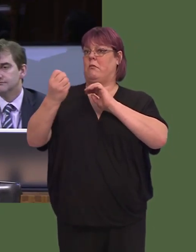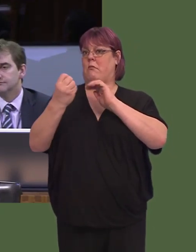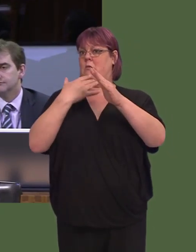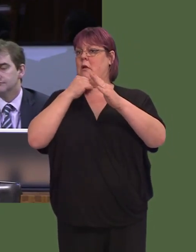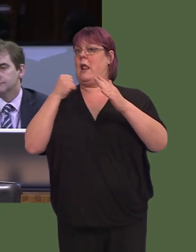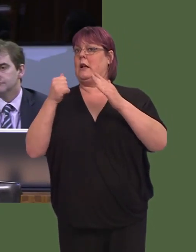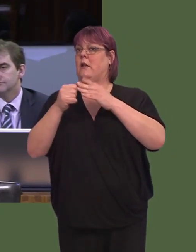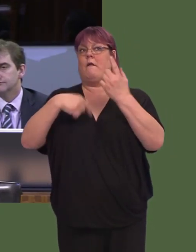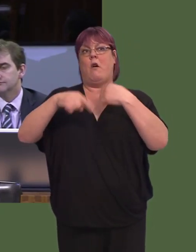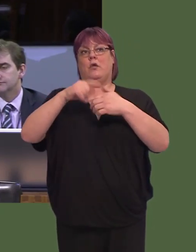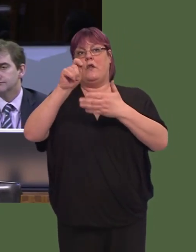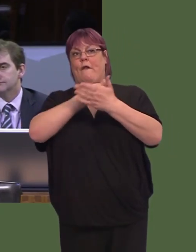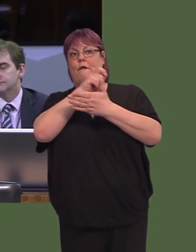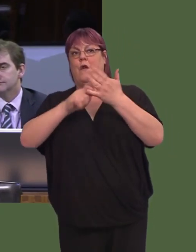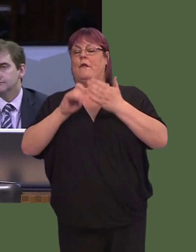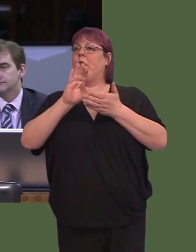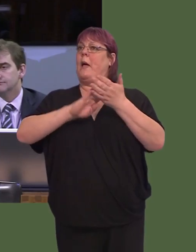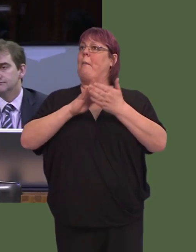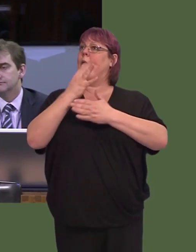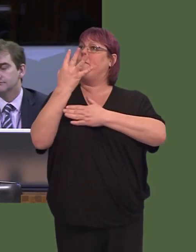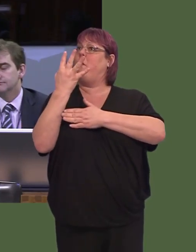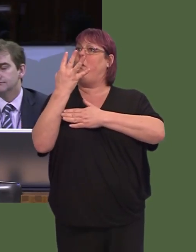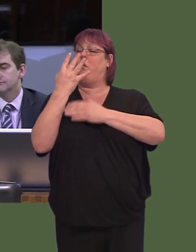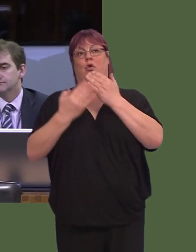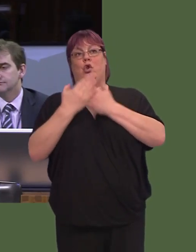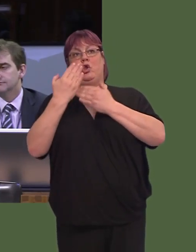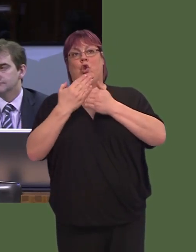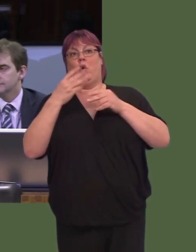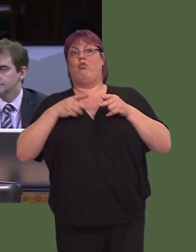M4 relief road, and I welcome that movement on behalf of the Government.